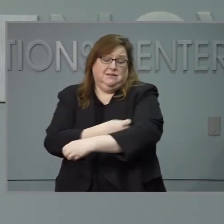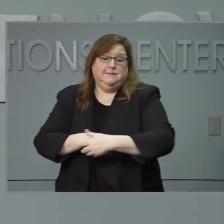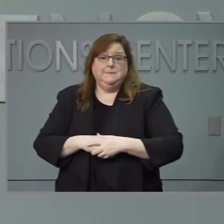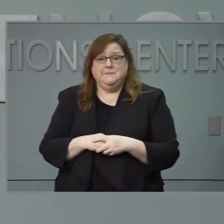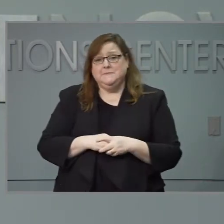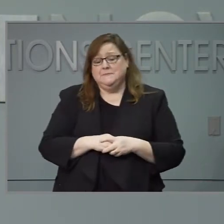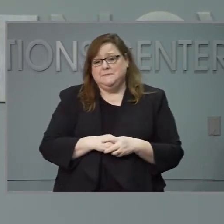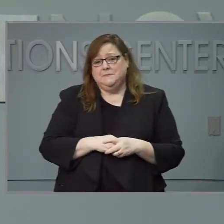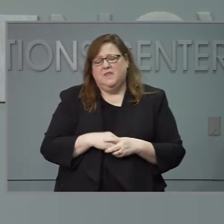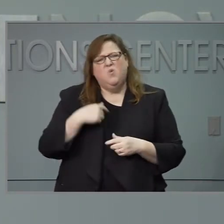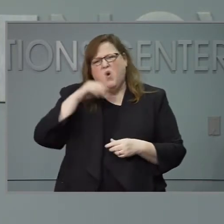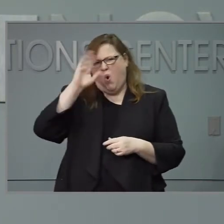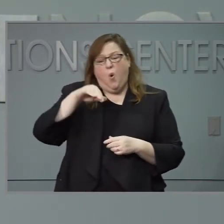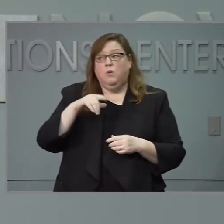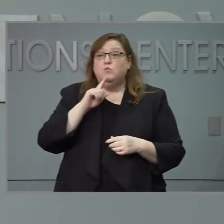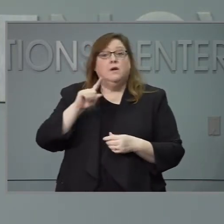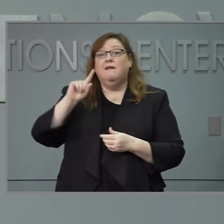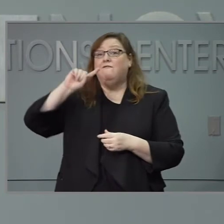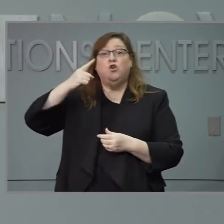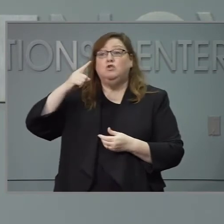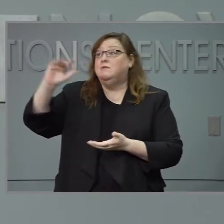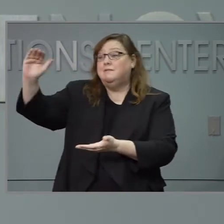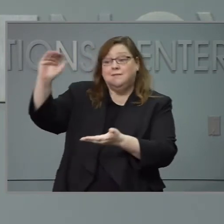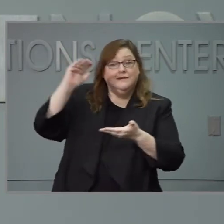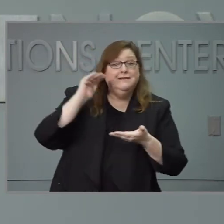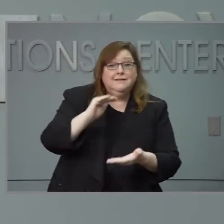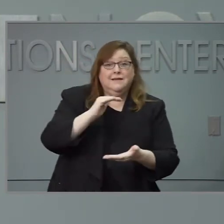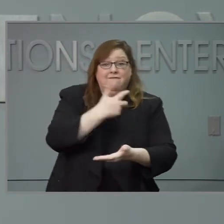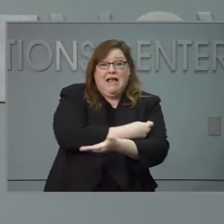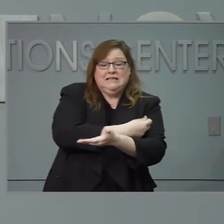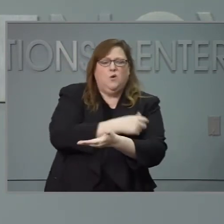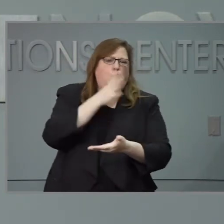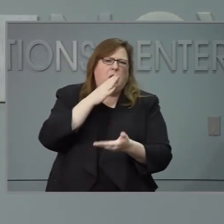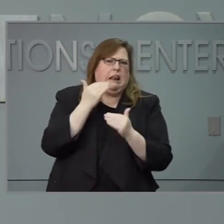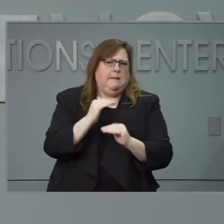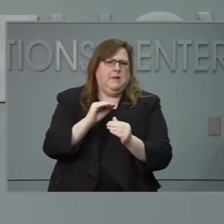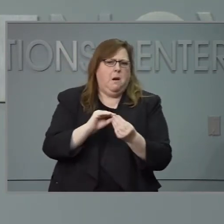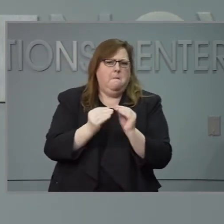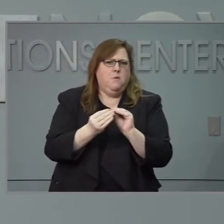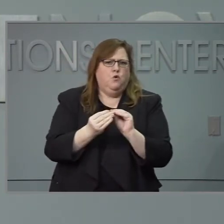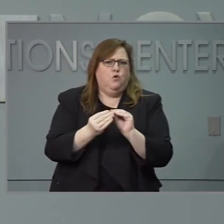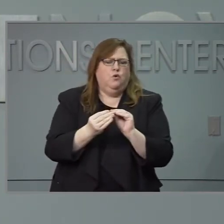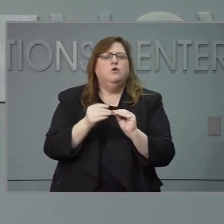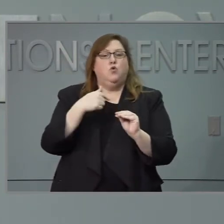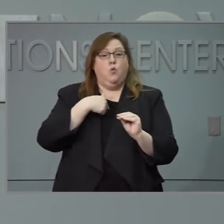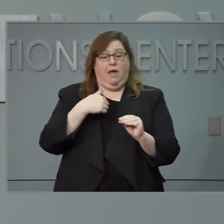CONTINUAR SIENDO UN LÍDER EN LA JUNTA EDUCATIVA